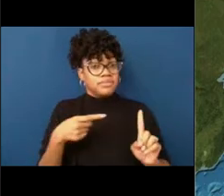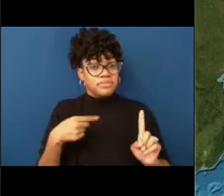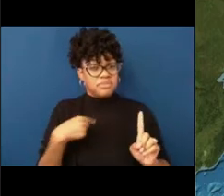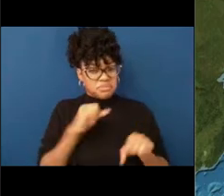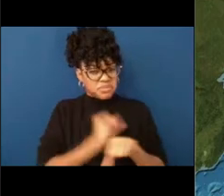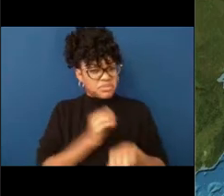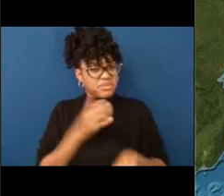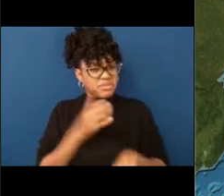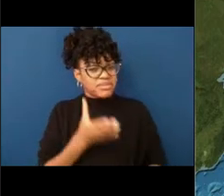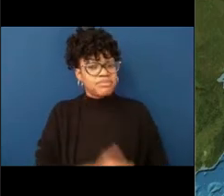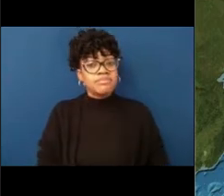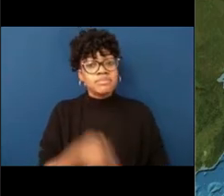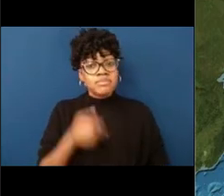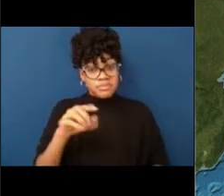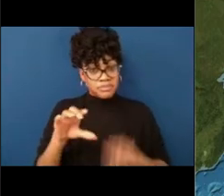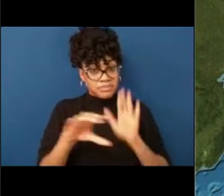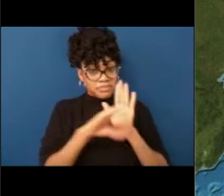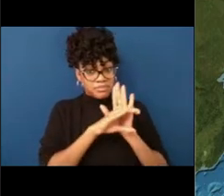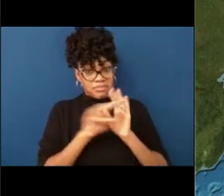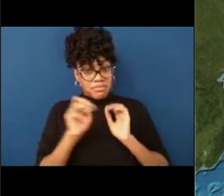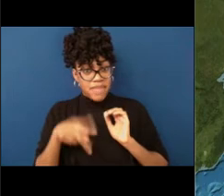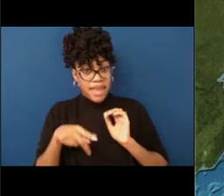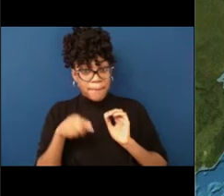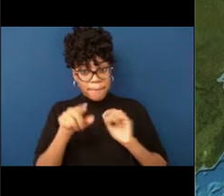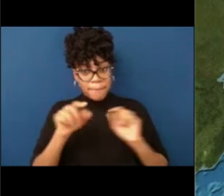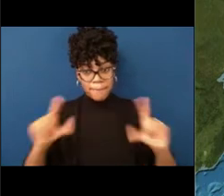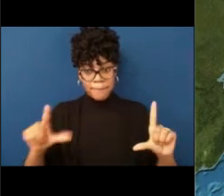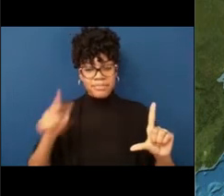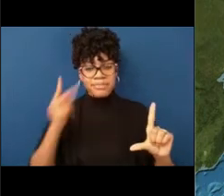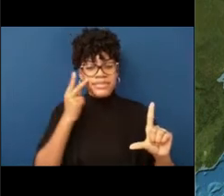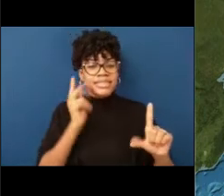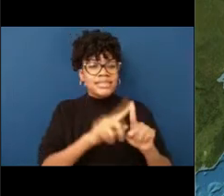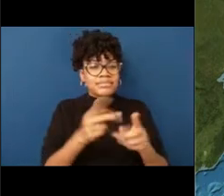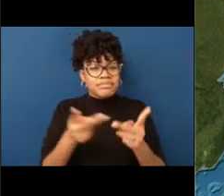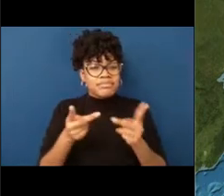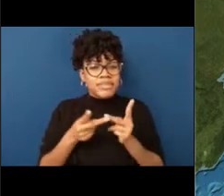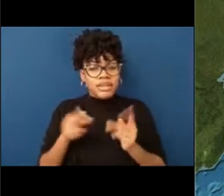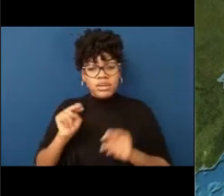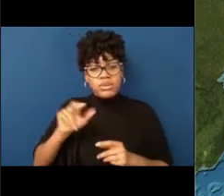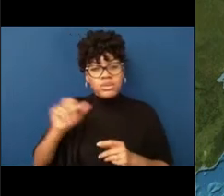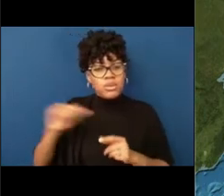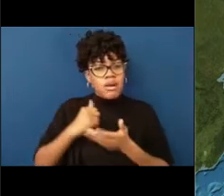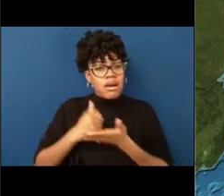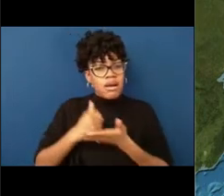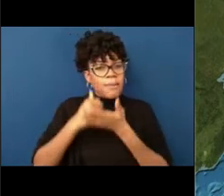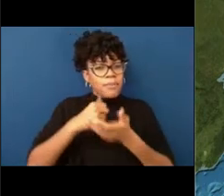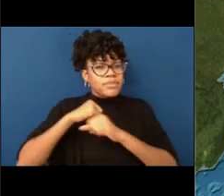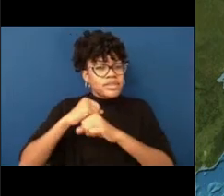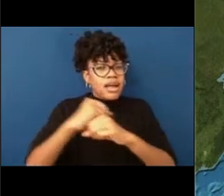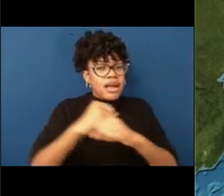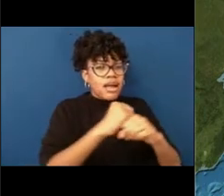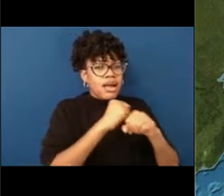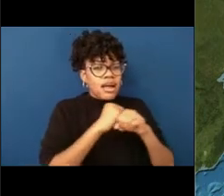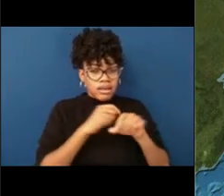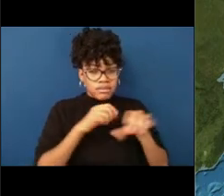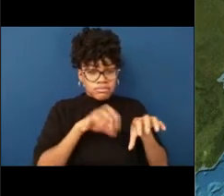that NOAA helps to protect so that we and our families and all of those who come after us